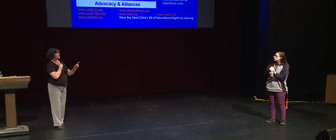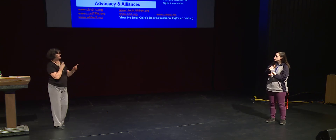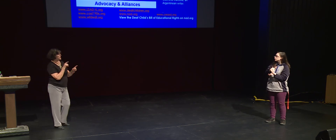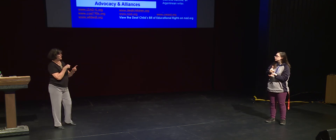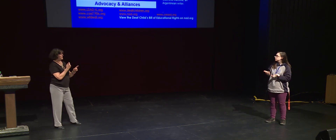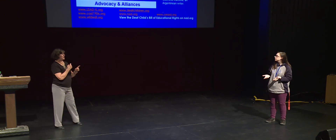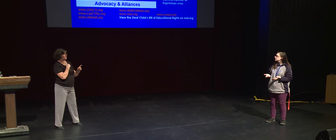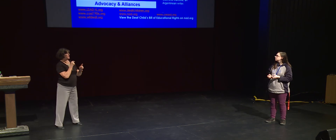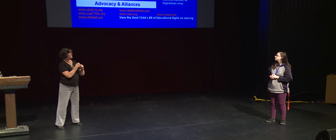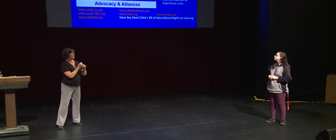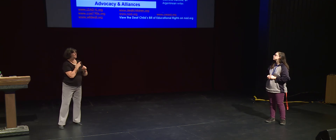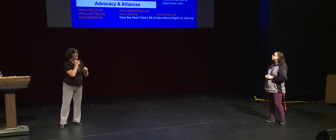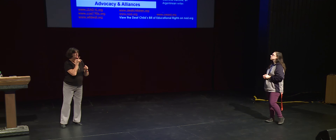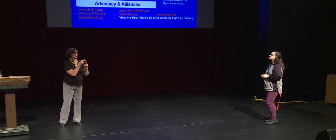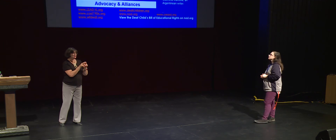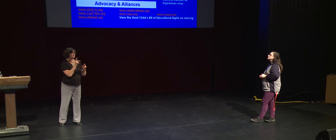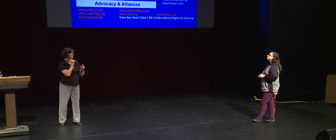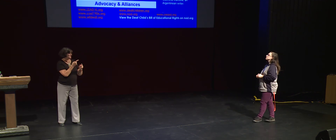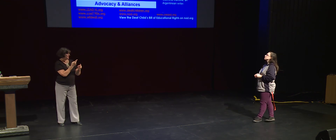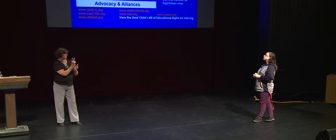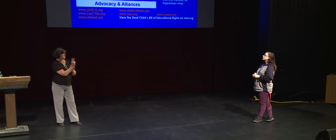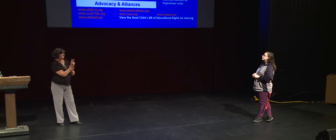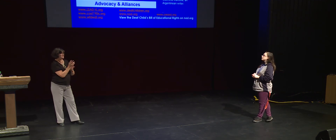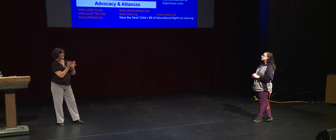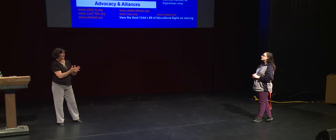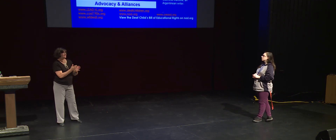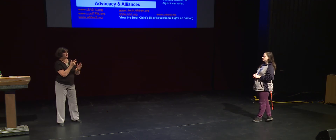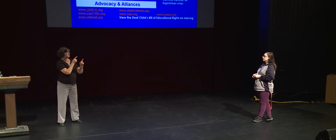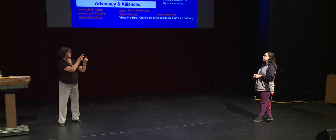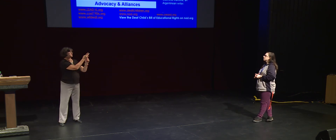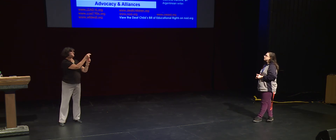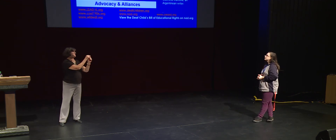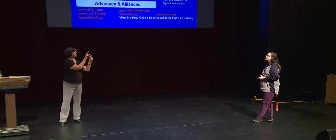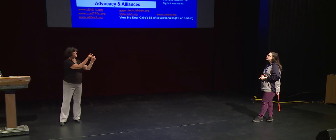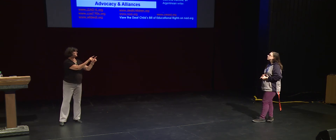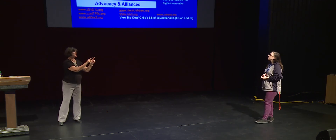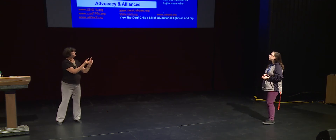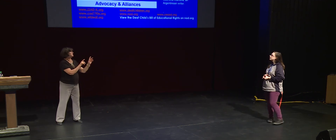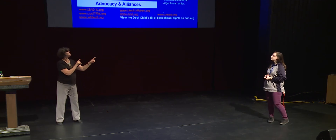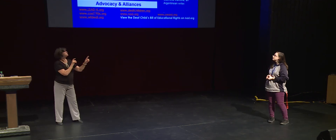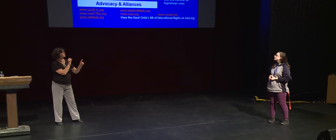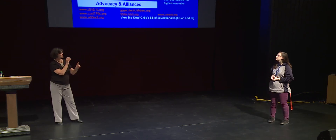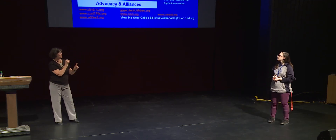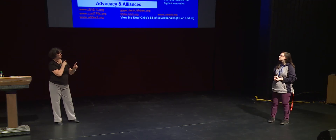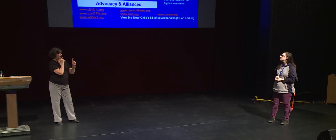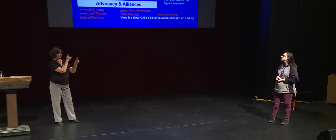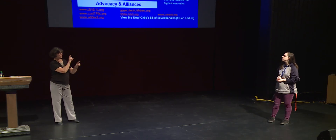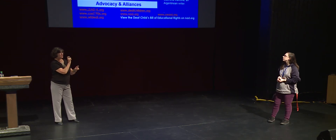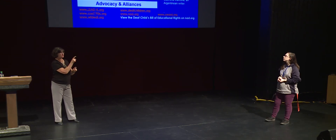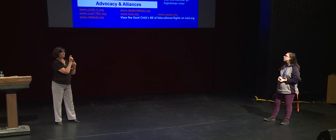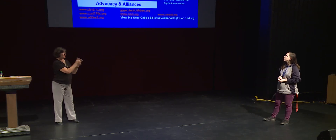So, are there other ways that parents can get information that isn't necessarily through their pediatrician or doctor?